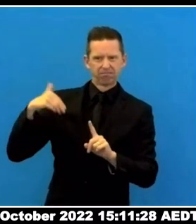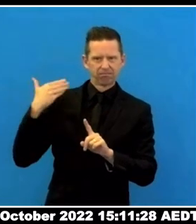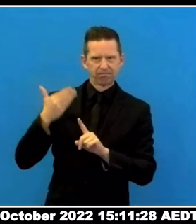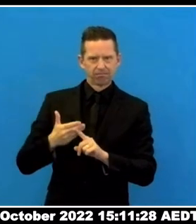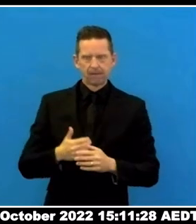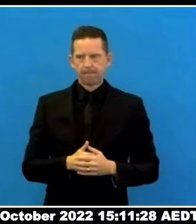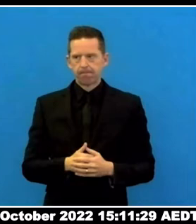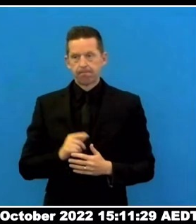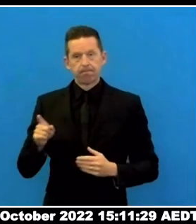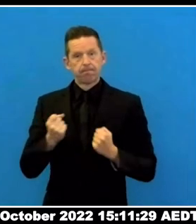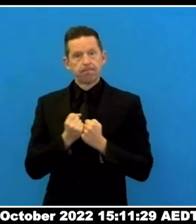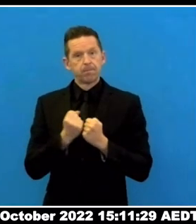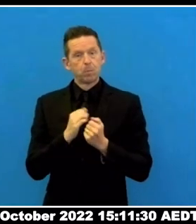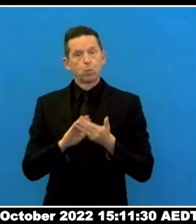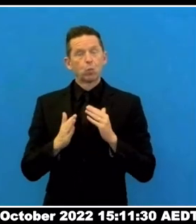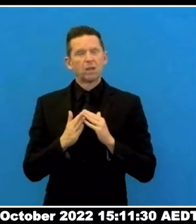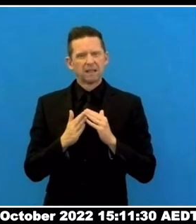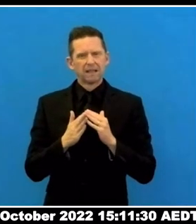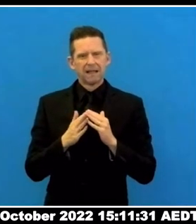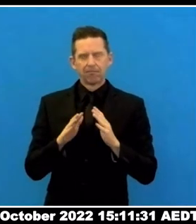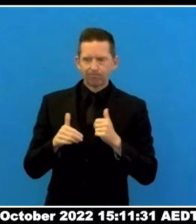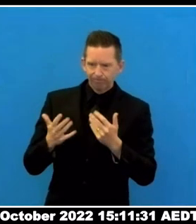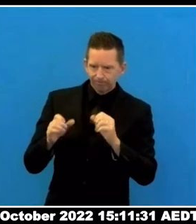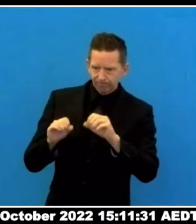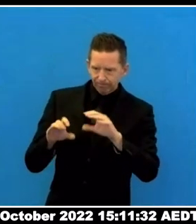They assist their community by providing information